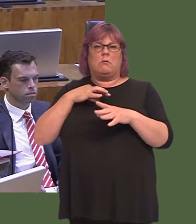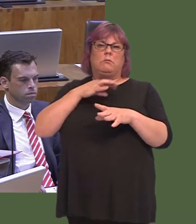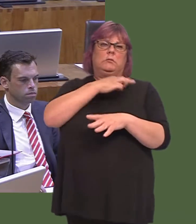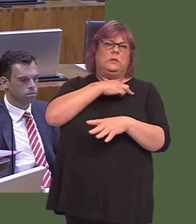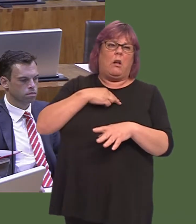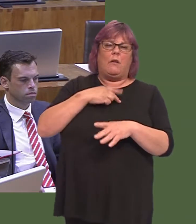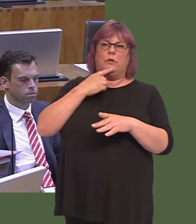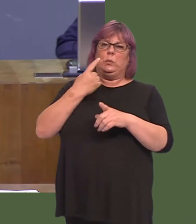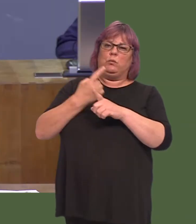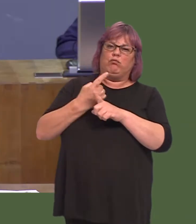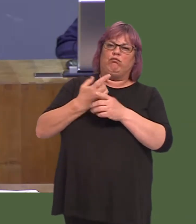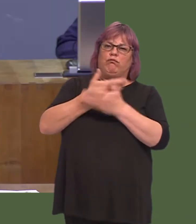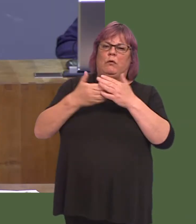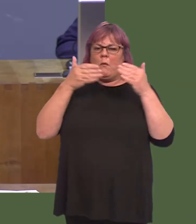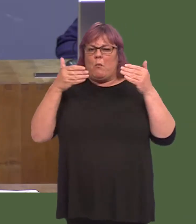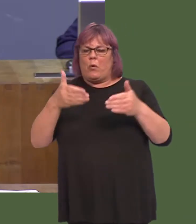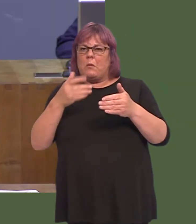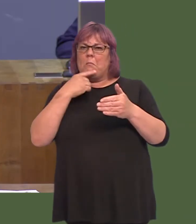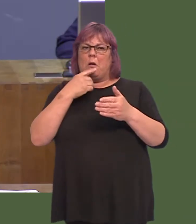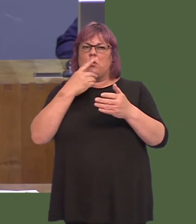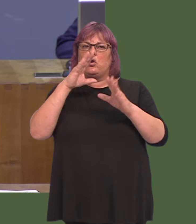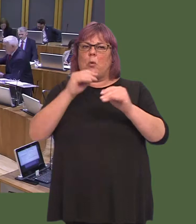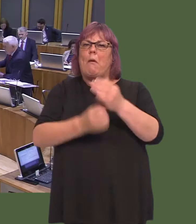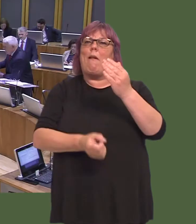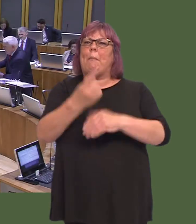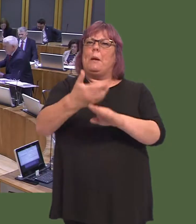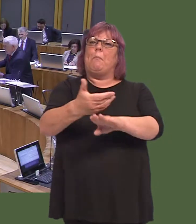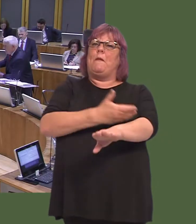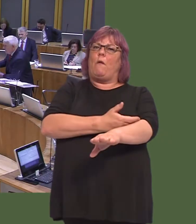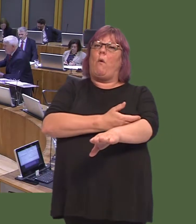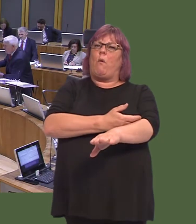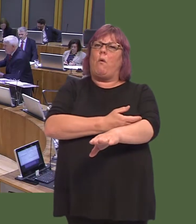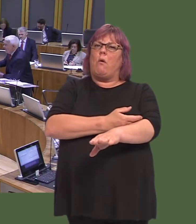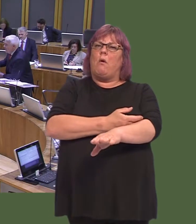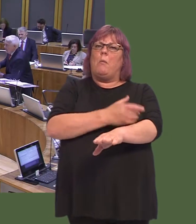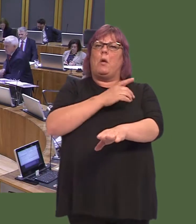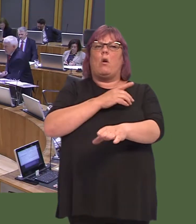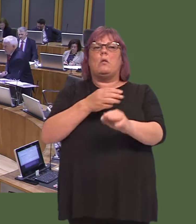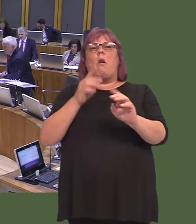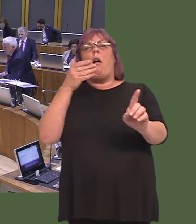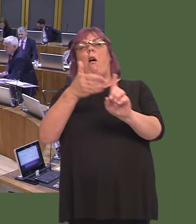a service where there is more focus on prevention and less on dealing with symptoms when they become obvious.